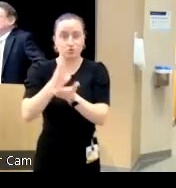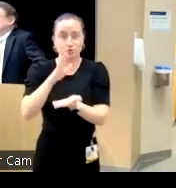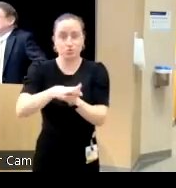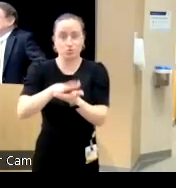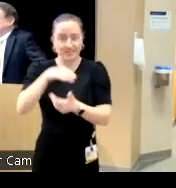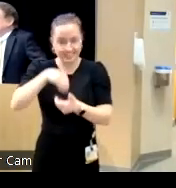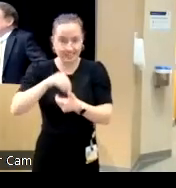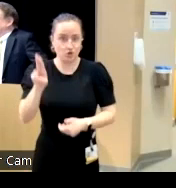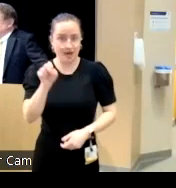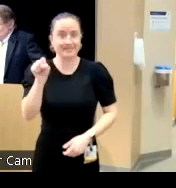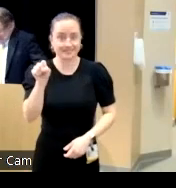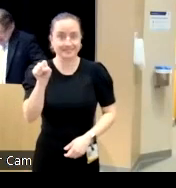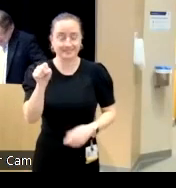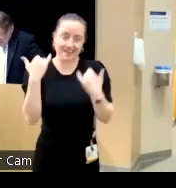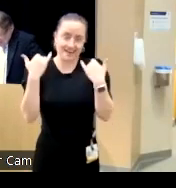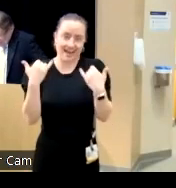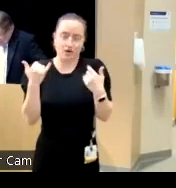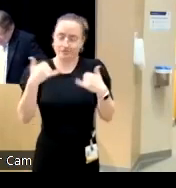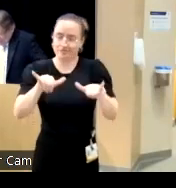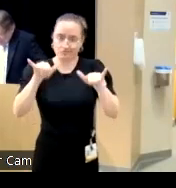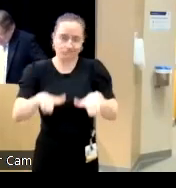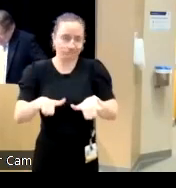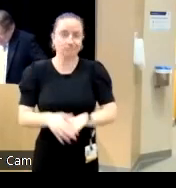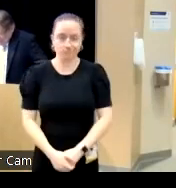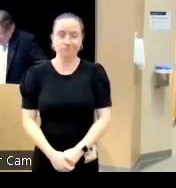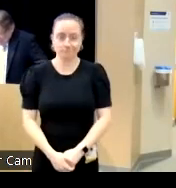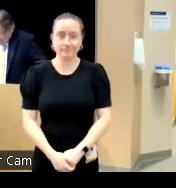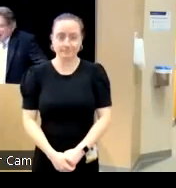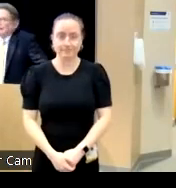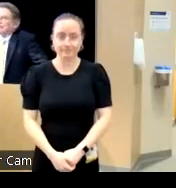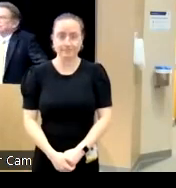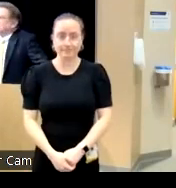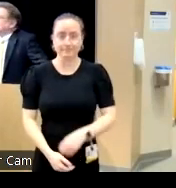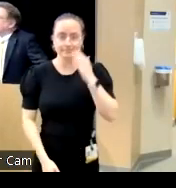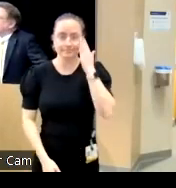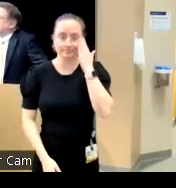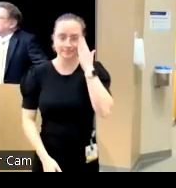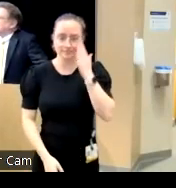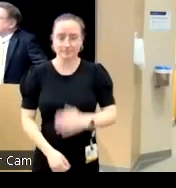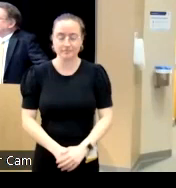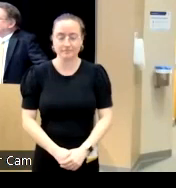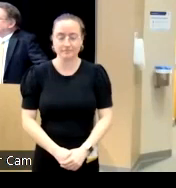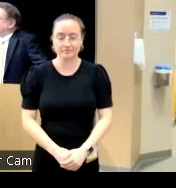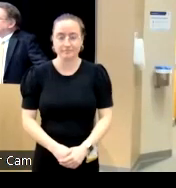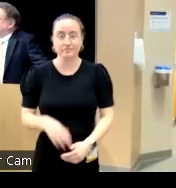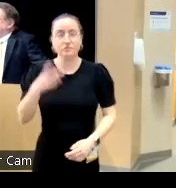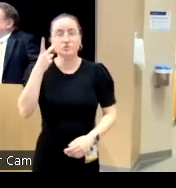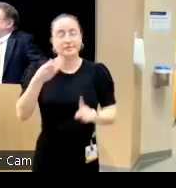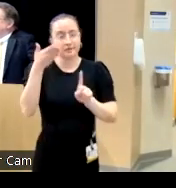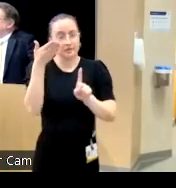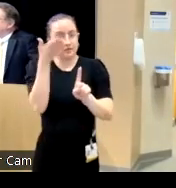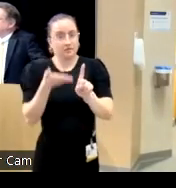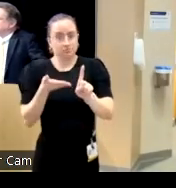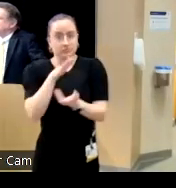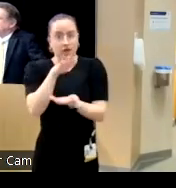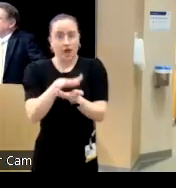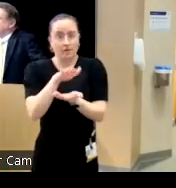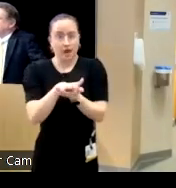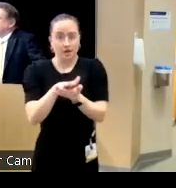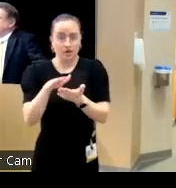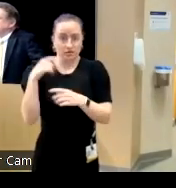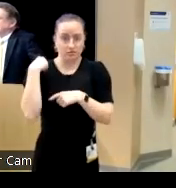where she is where she is now um you'll see that Camille's academic work is built on a